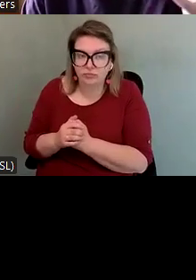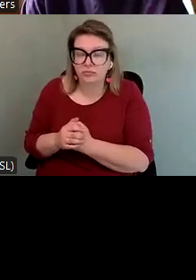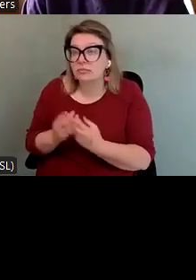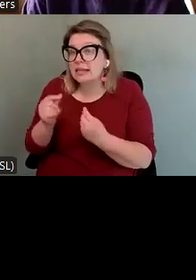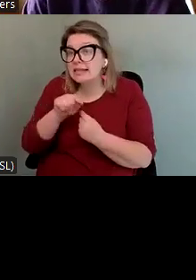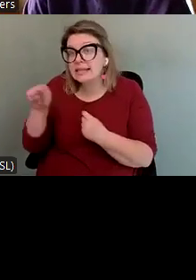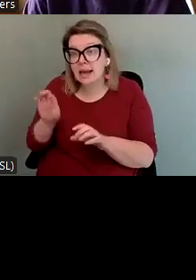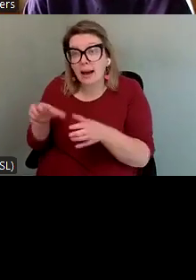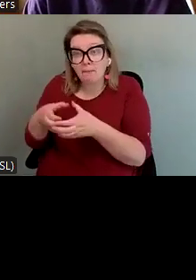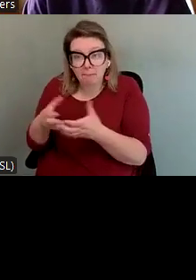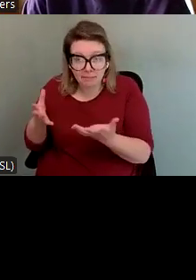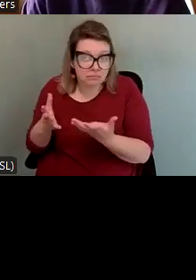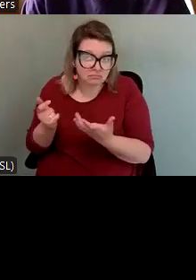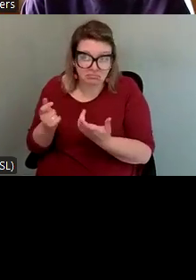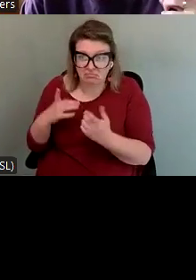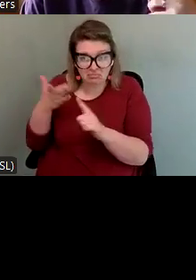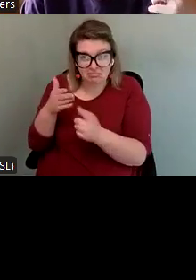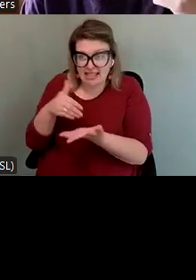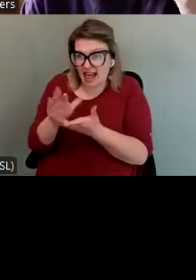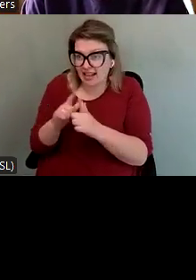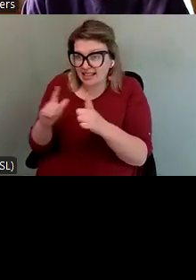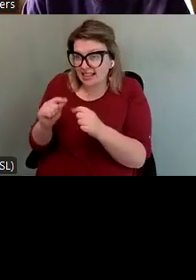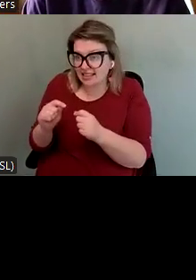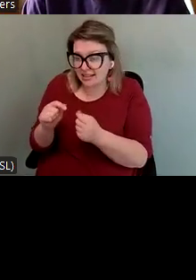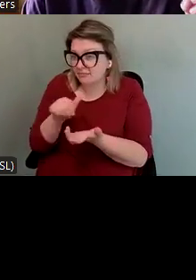the primary thing is ticketing sales and donations,